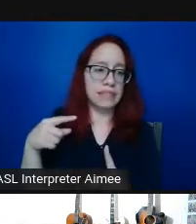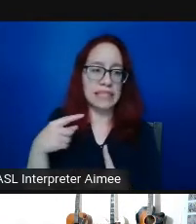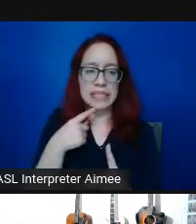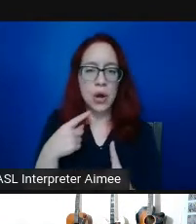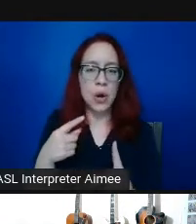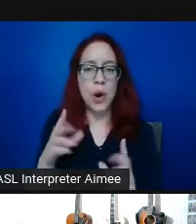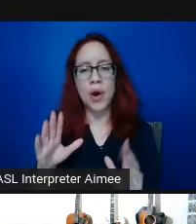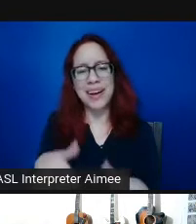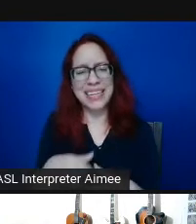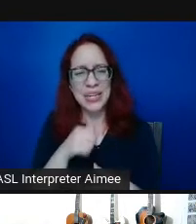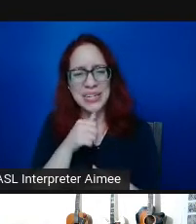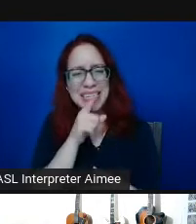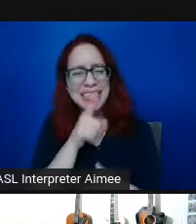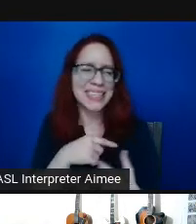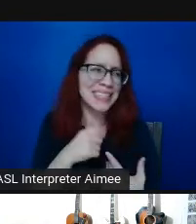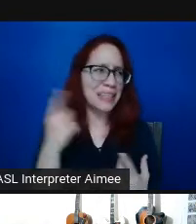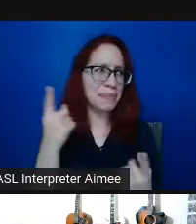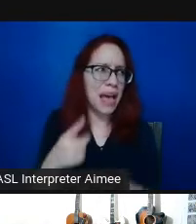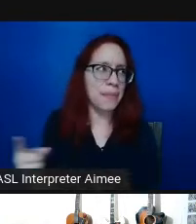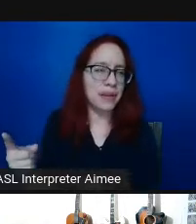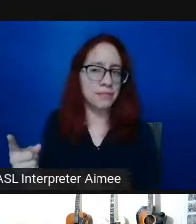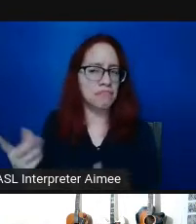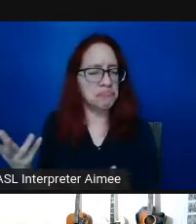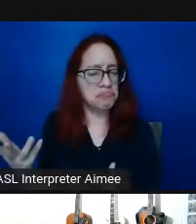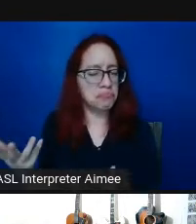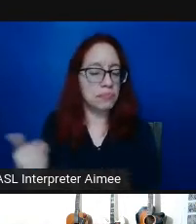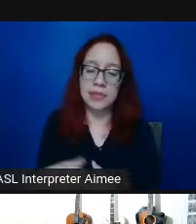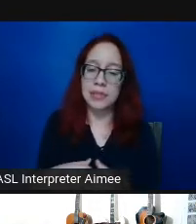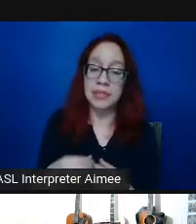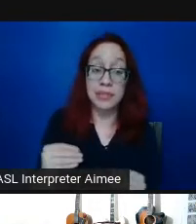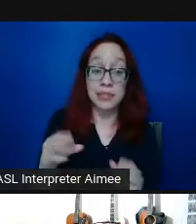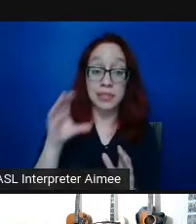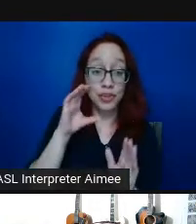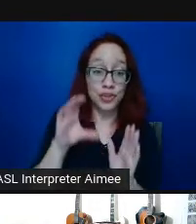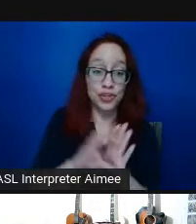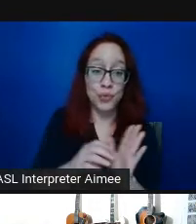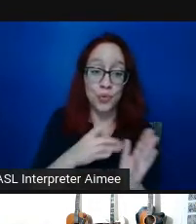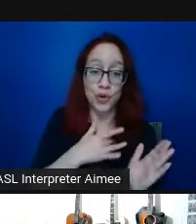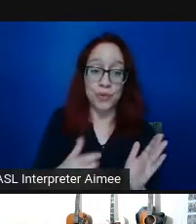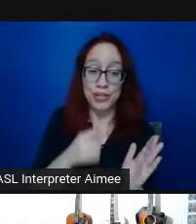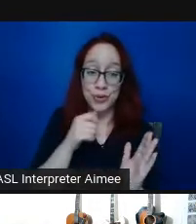"Actually something happens here," because images wouldn't normally get focus.